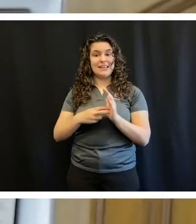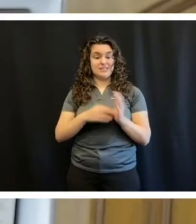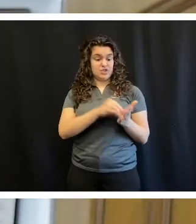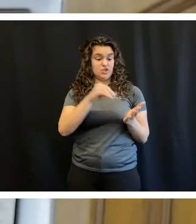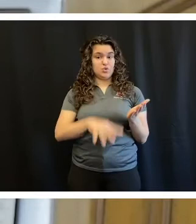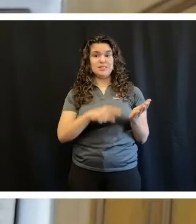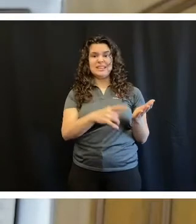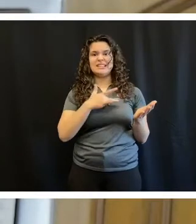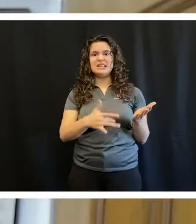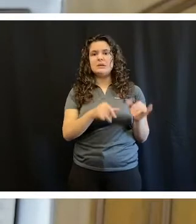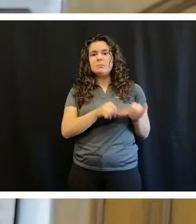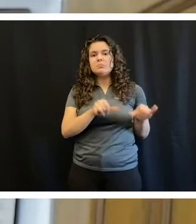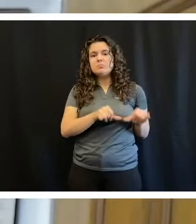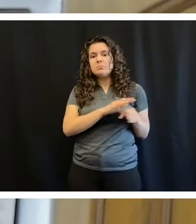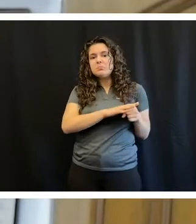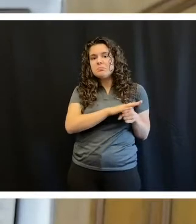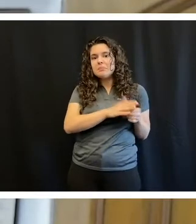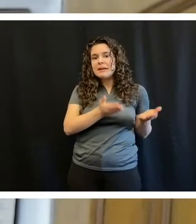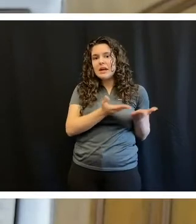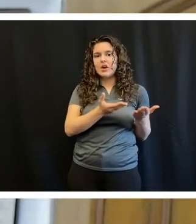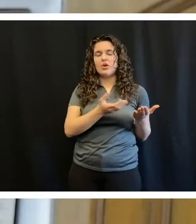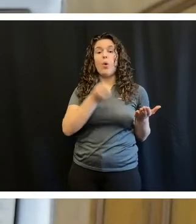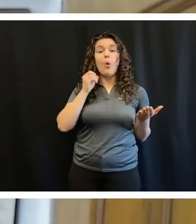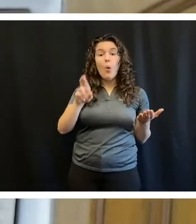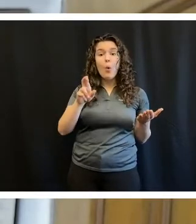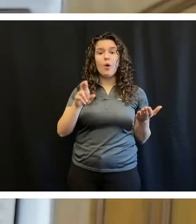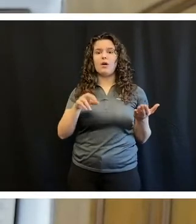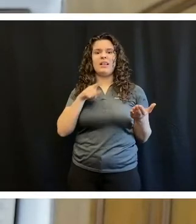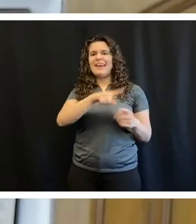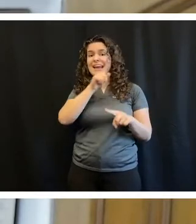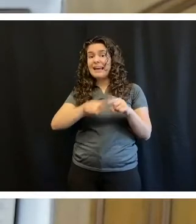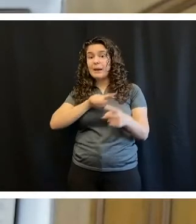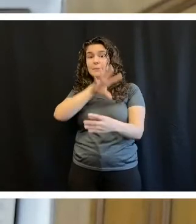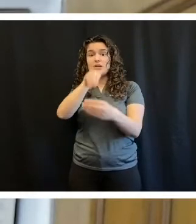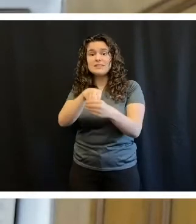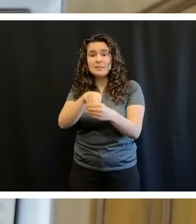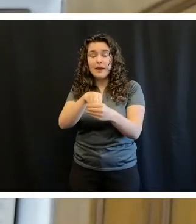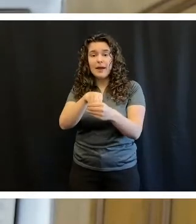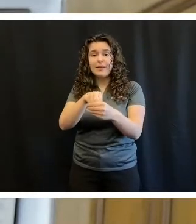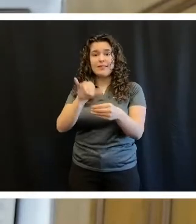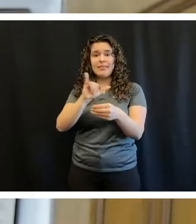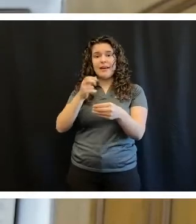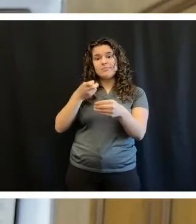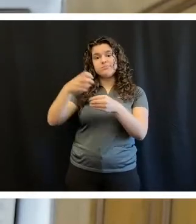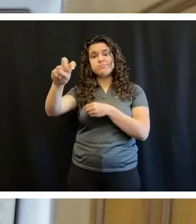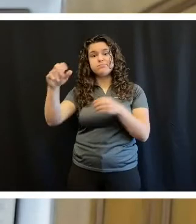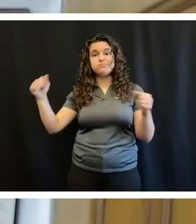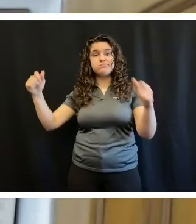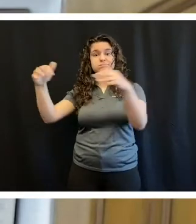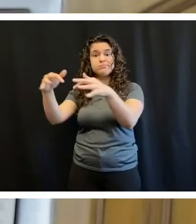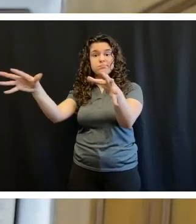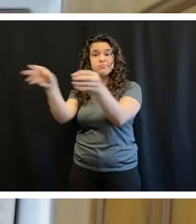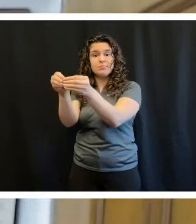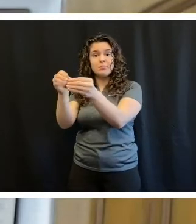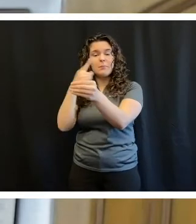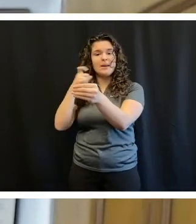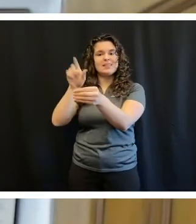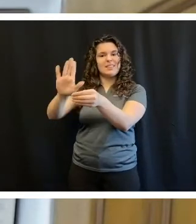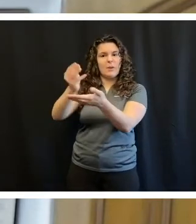to participate in the normal robotics competition where you're assembling with materials that you would have to purchase,